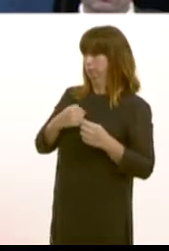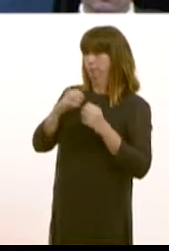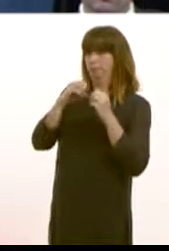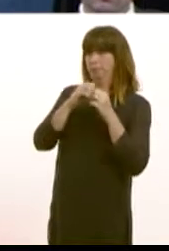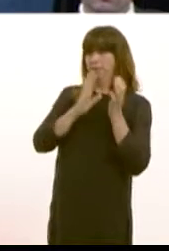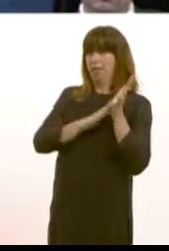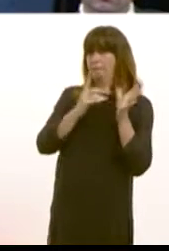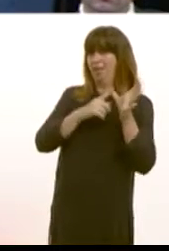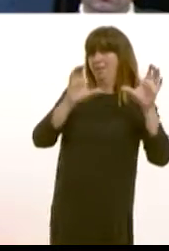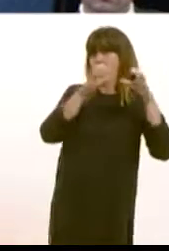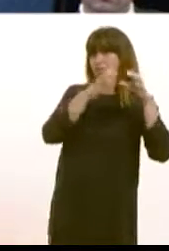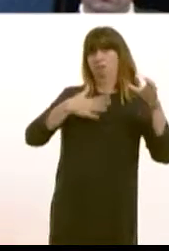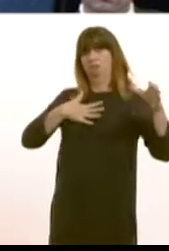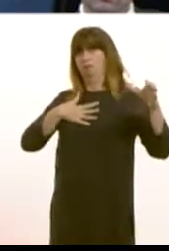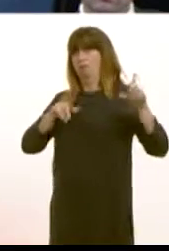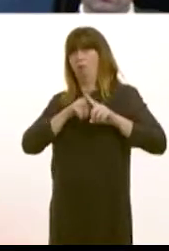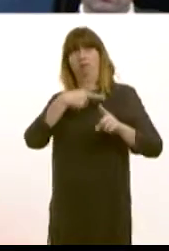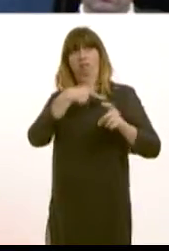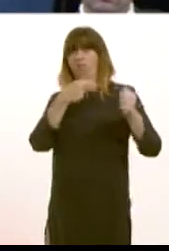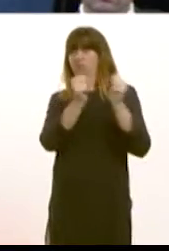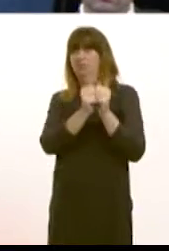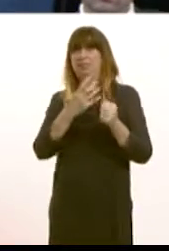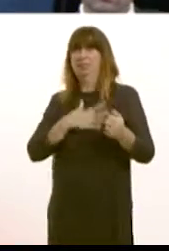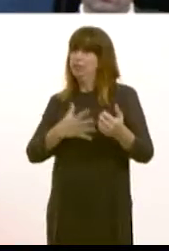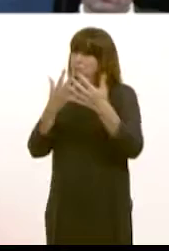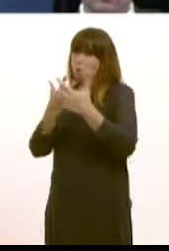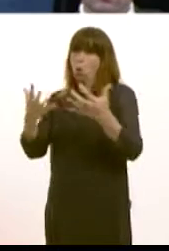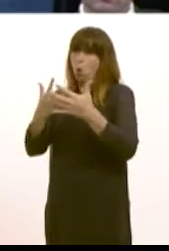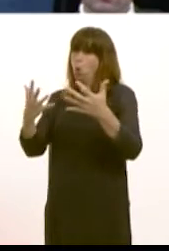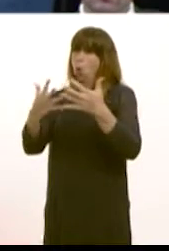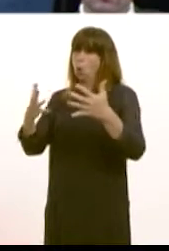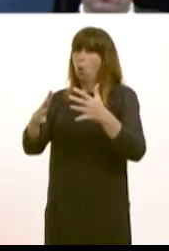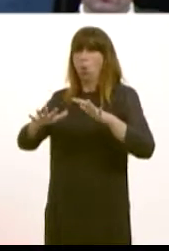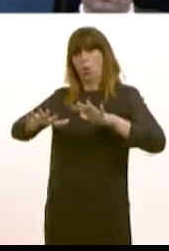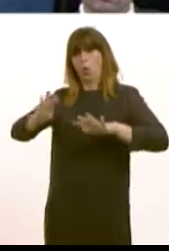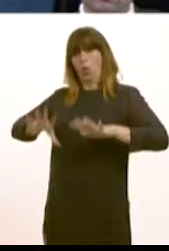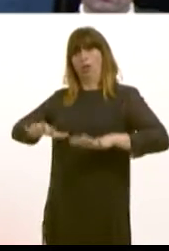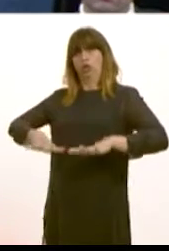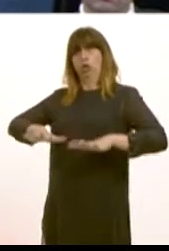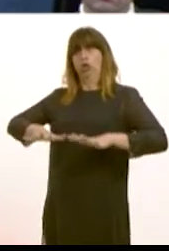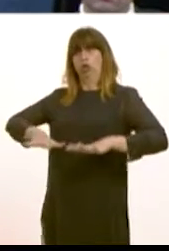But, Iím sure he would also support my call, and that of the BMA and others, for the training